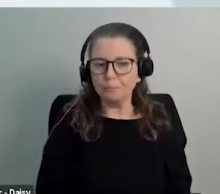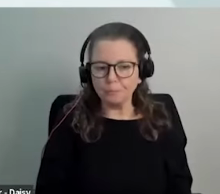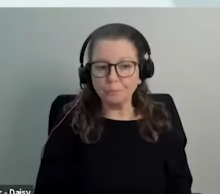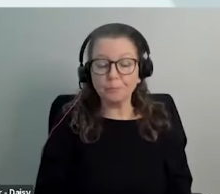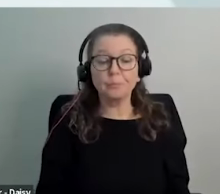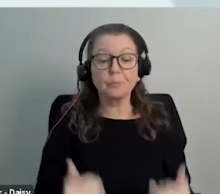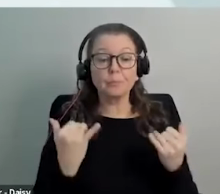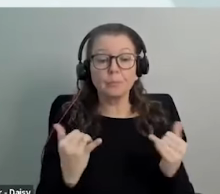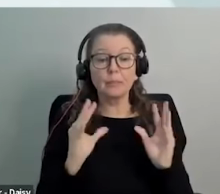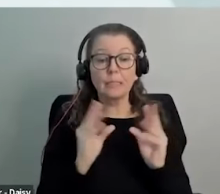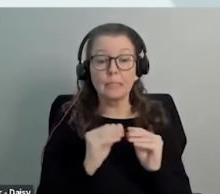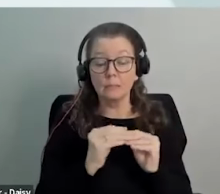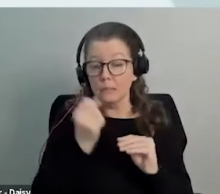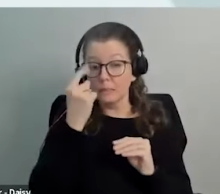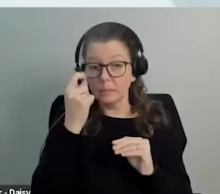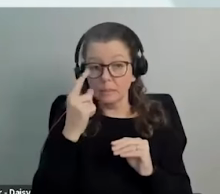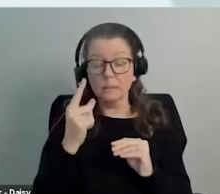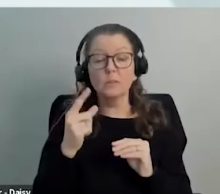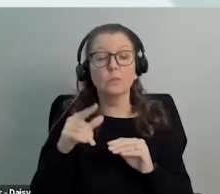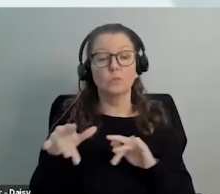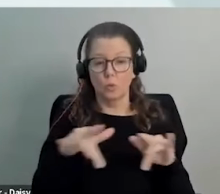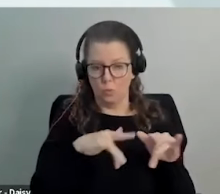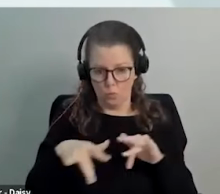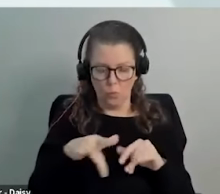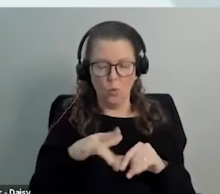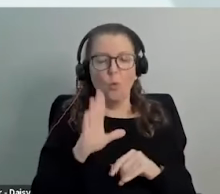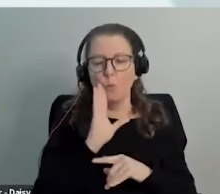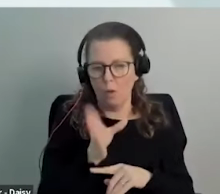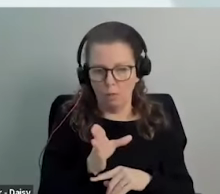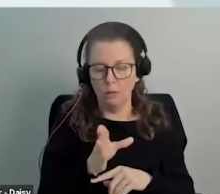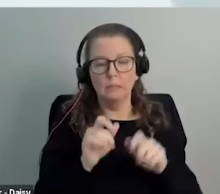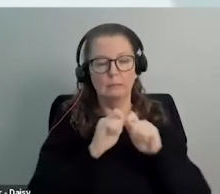This session is being recorded, and will be made available after the event.